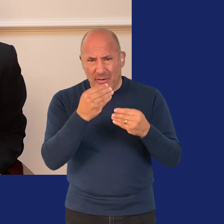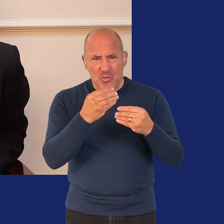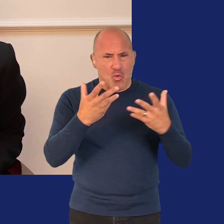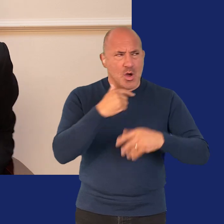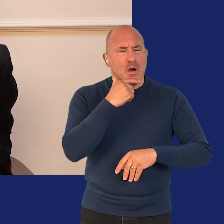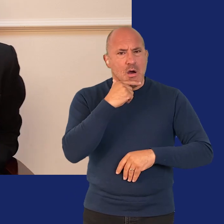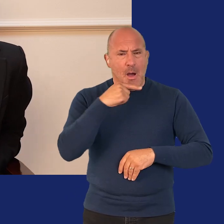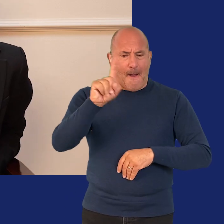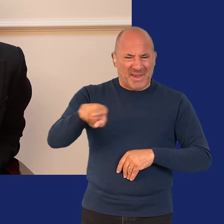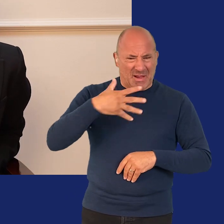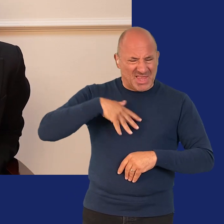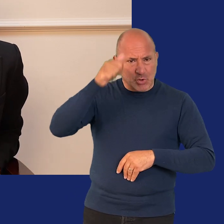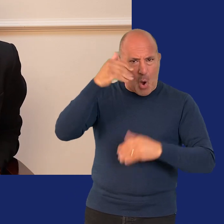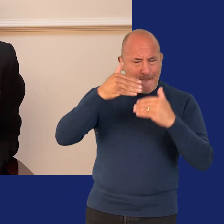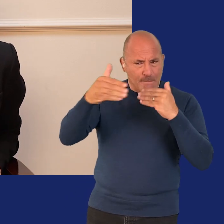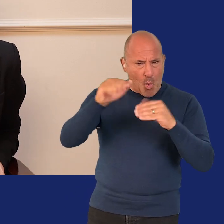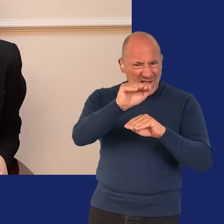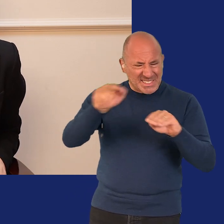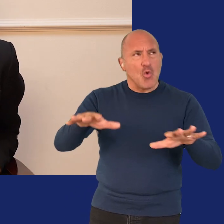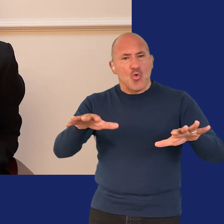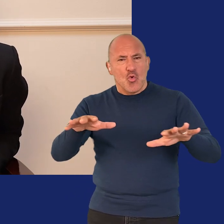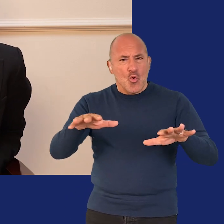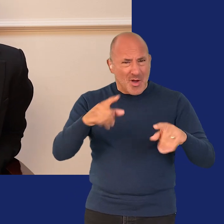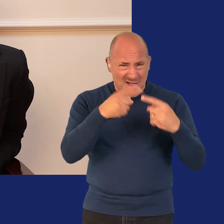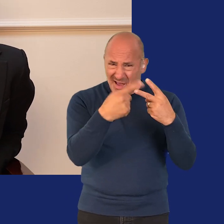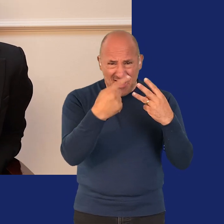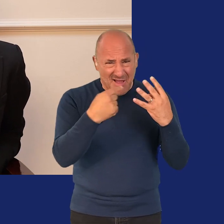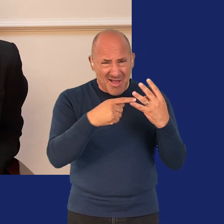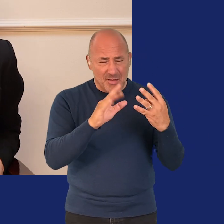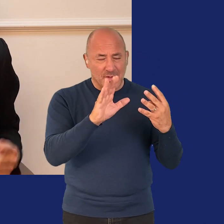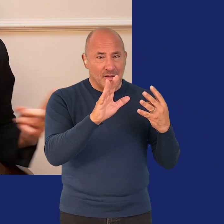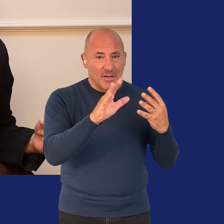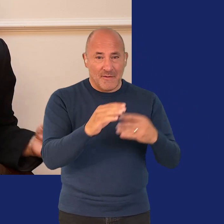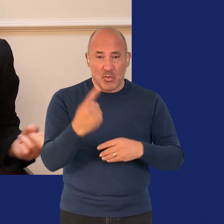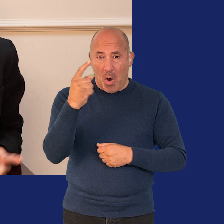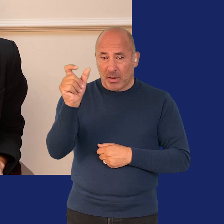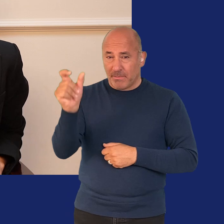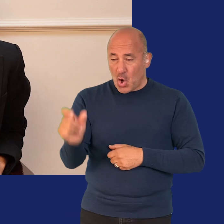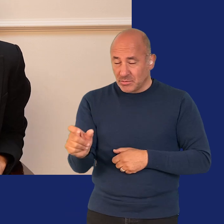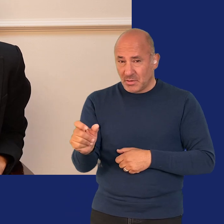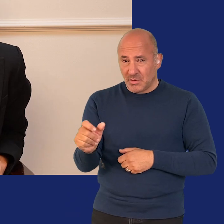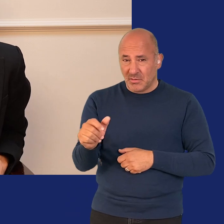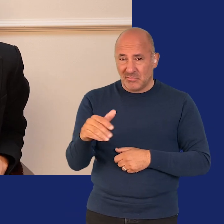know, thinking about how you, you raise the consciousness of people, but when you have one person come to you at the end of the day and say, actually